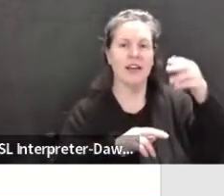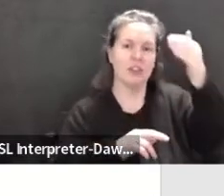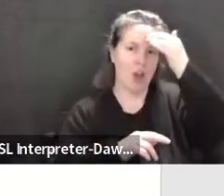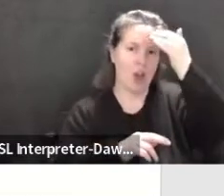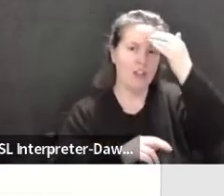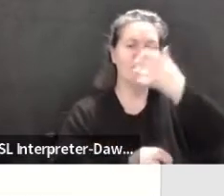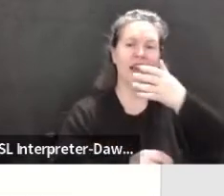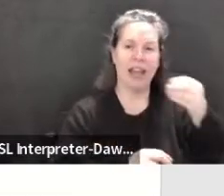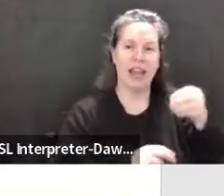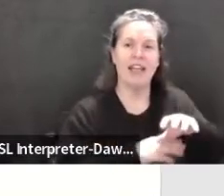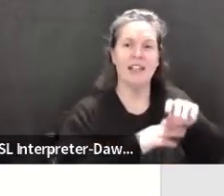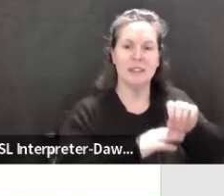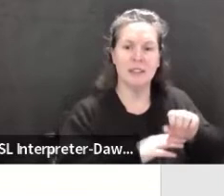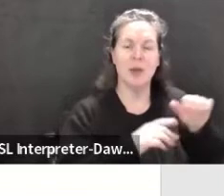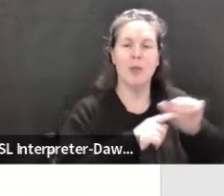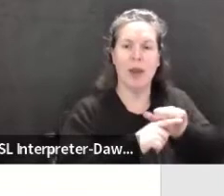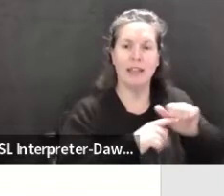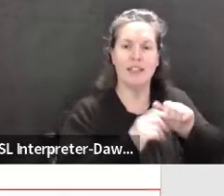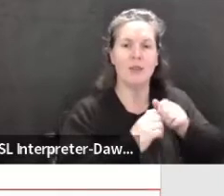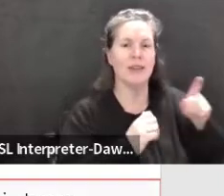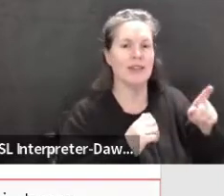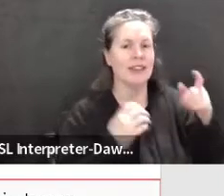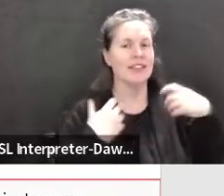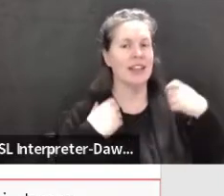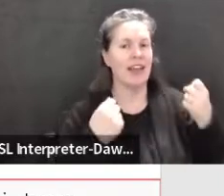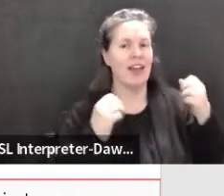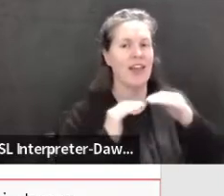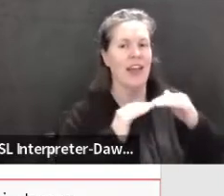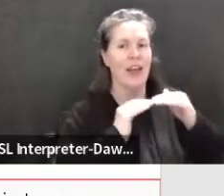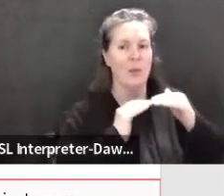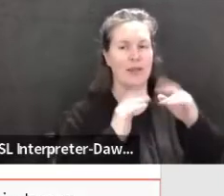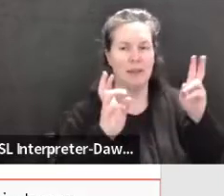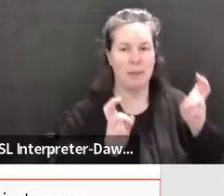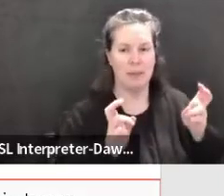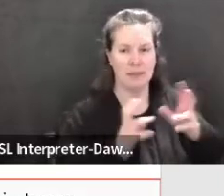and command of these health equity topics. And so when we talk about this,